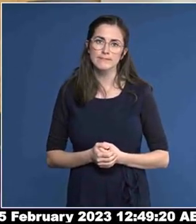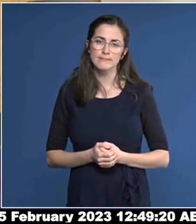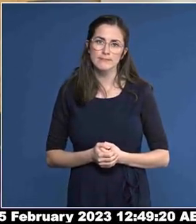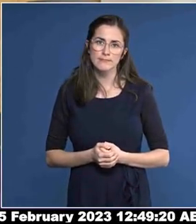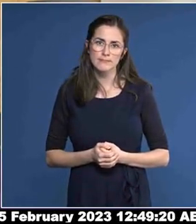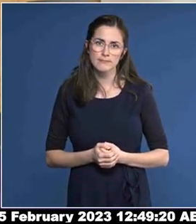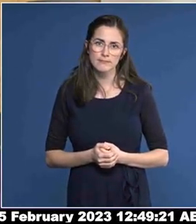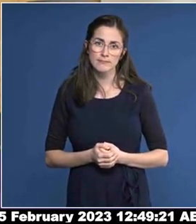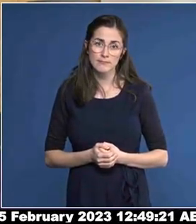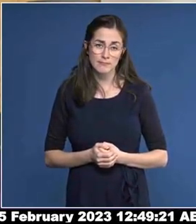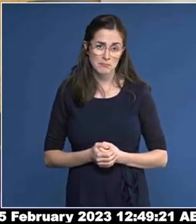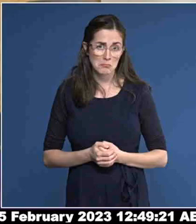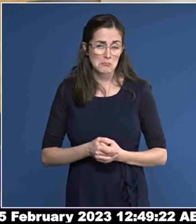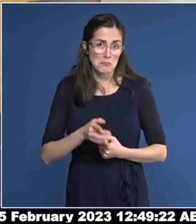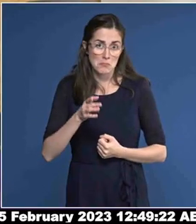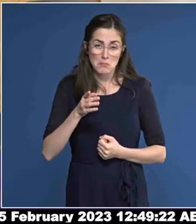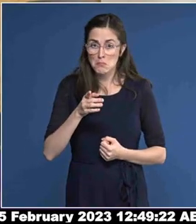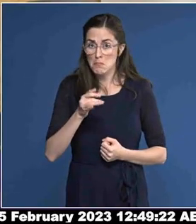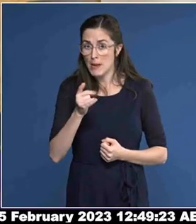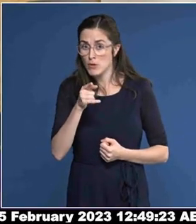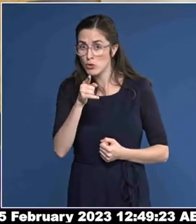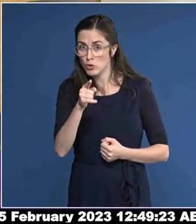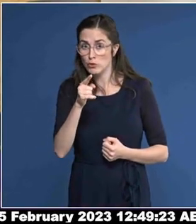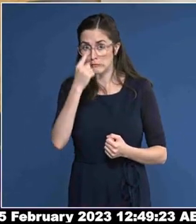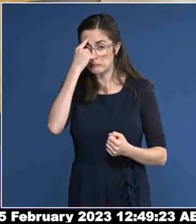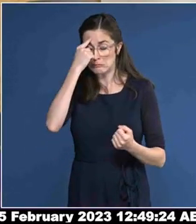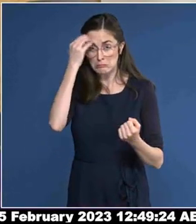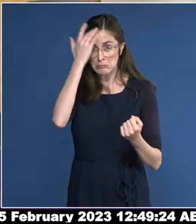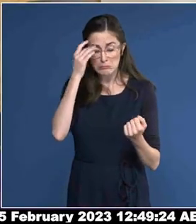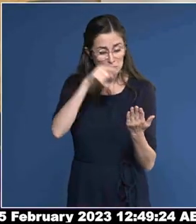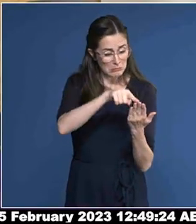have had sufficient time to reflect on this - do you accept that finding that the board